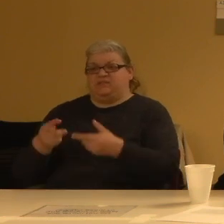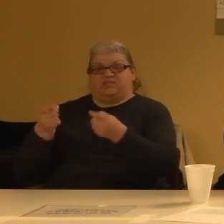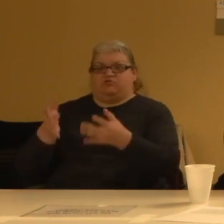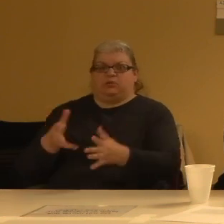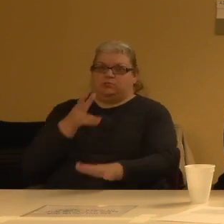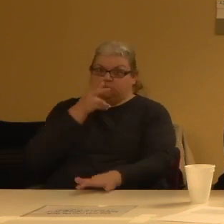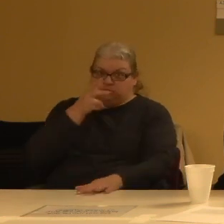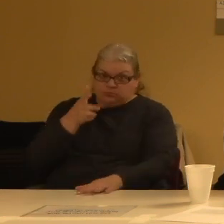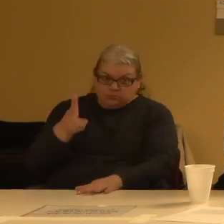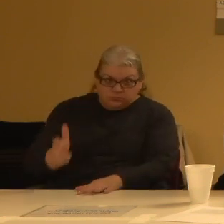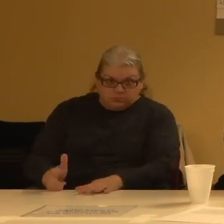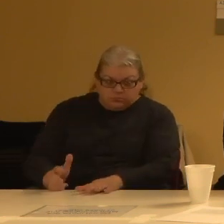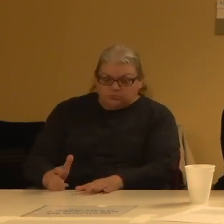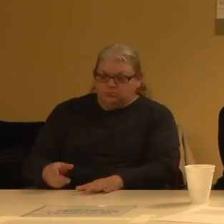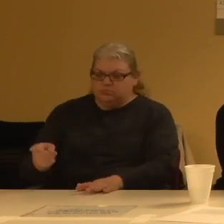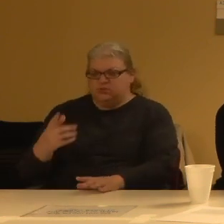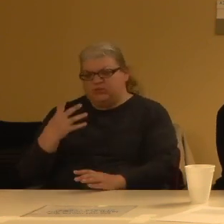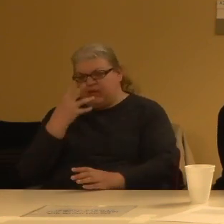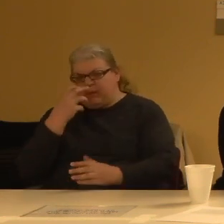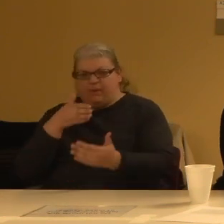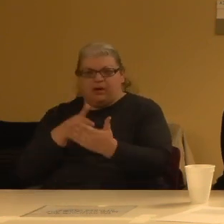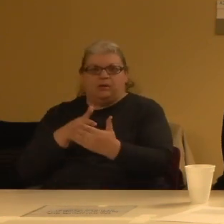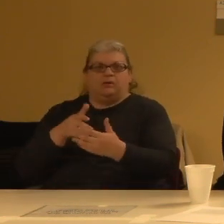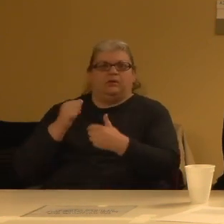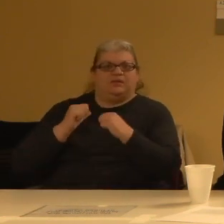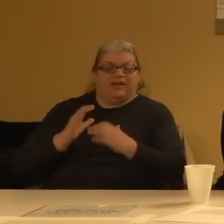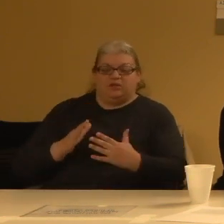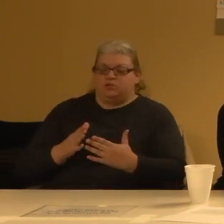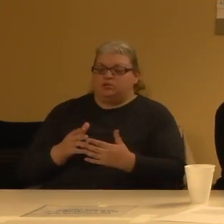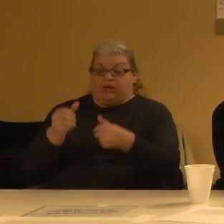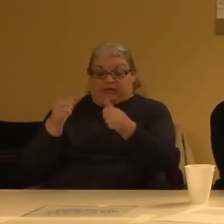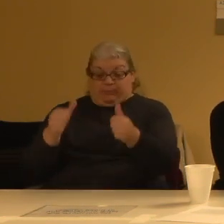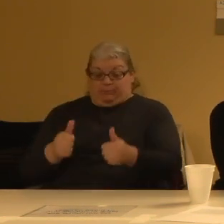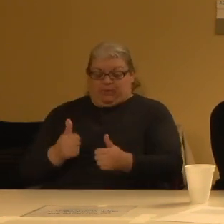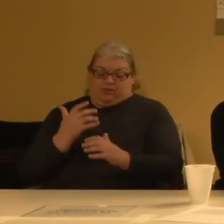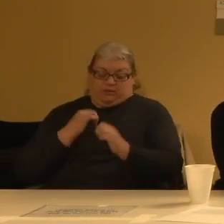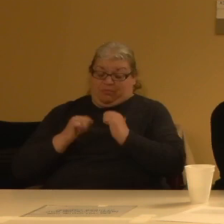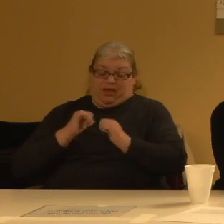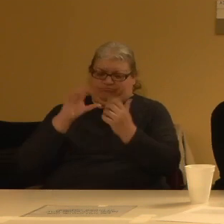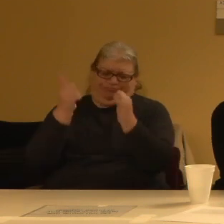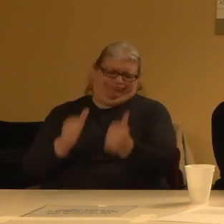they were kind of mad at the cast and the, play was going down. And the playwright and I had this